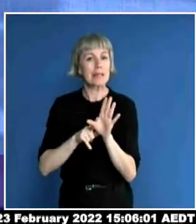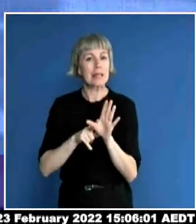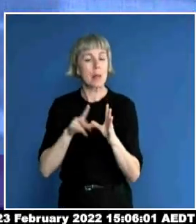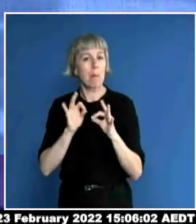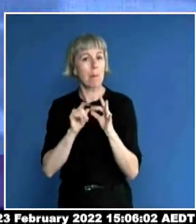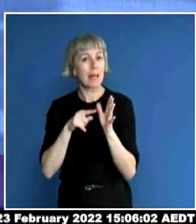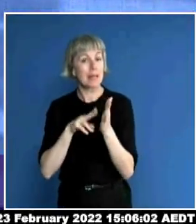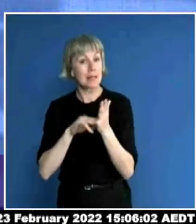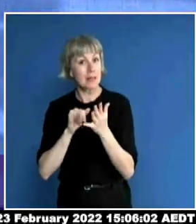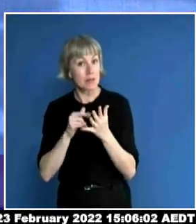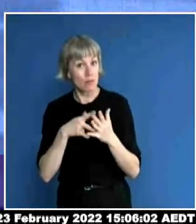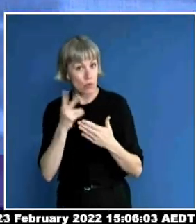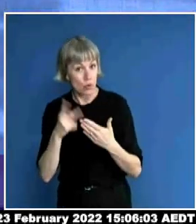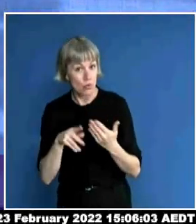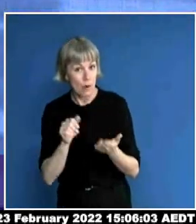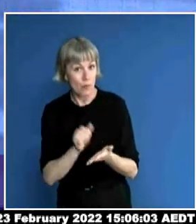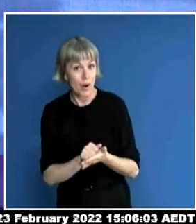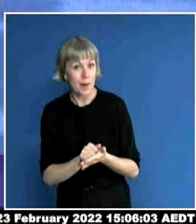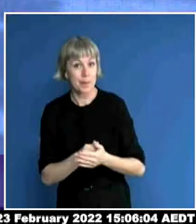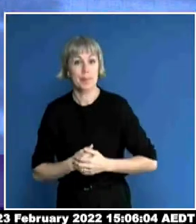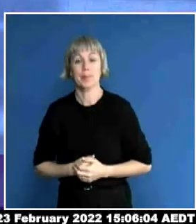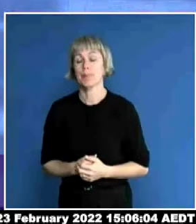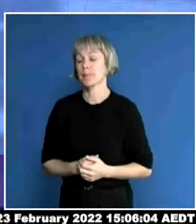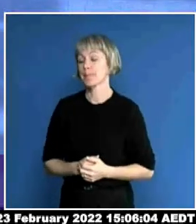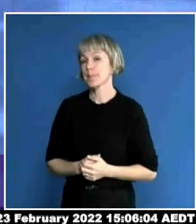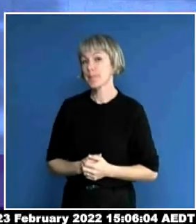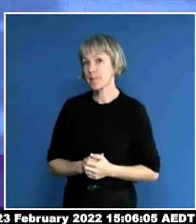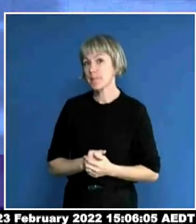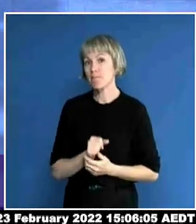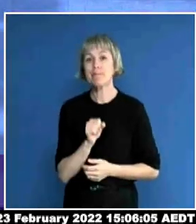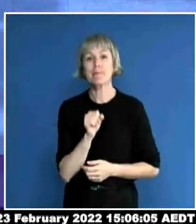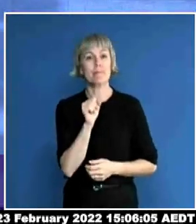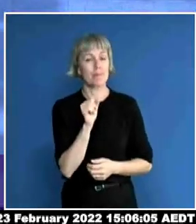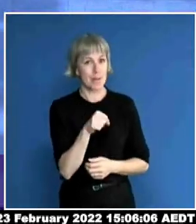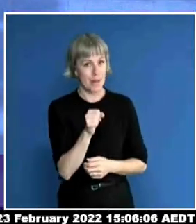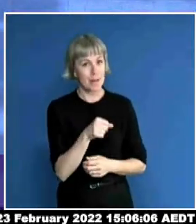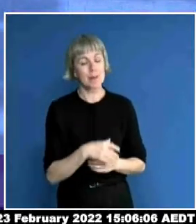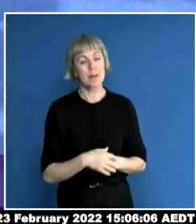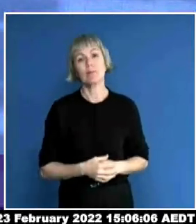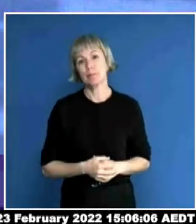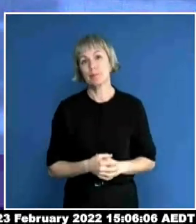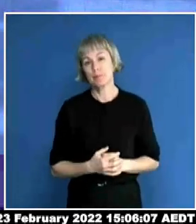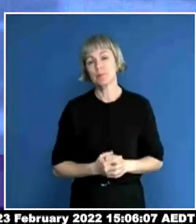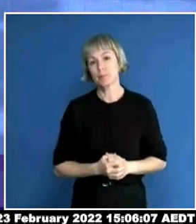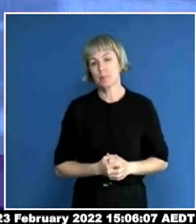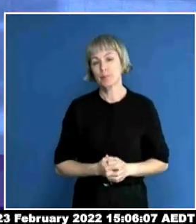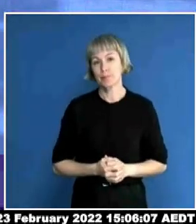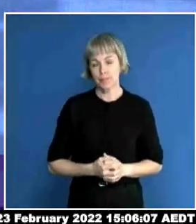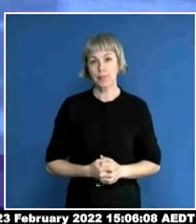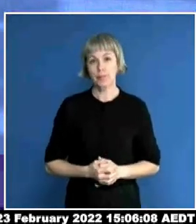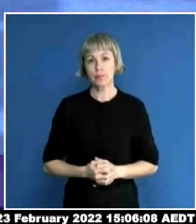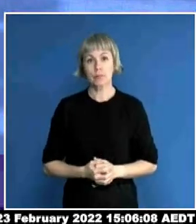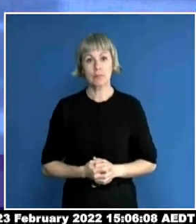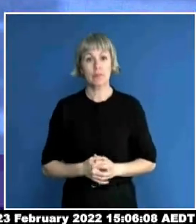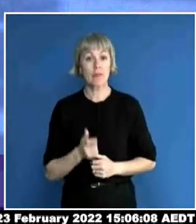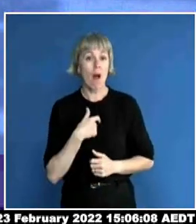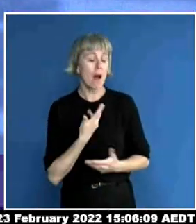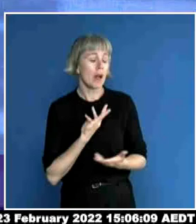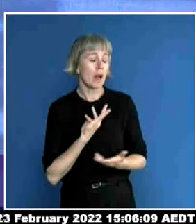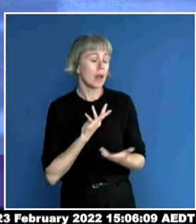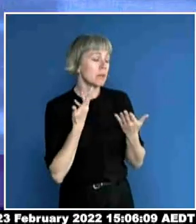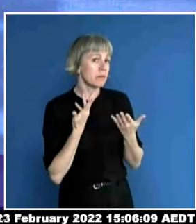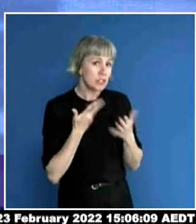I talked to my GP about the issues and I kept pushing through.